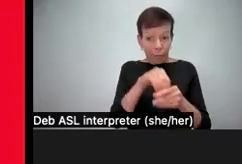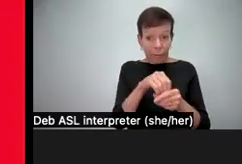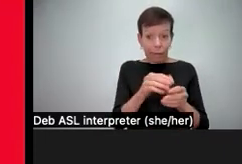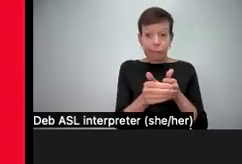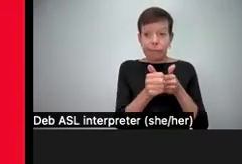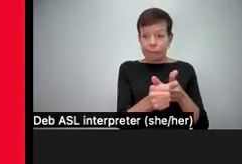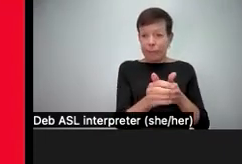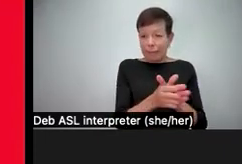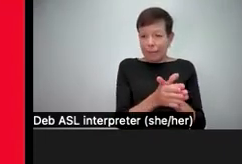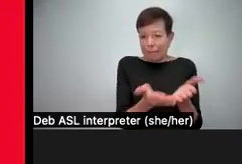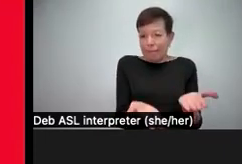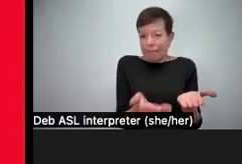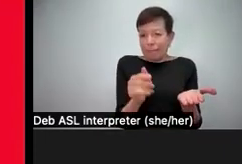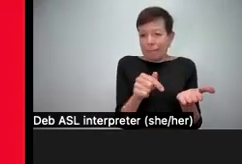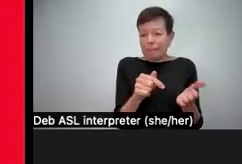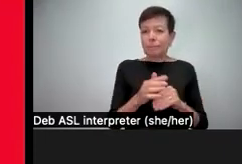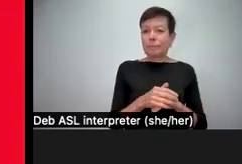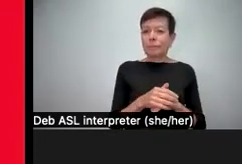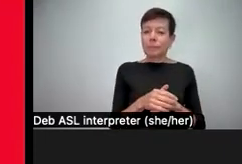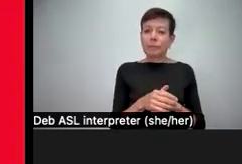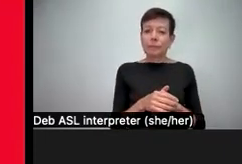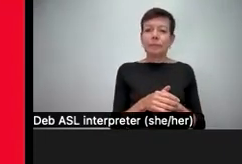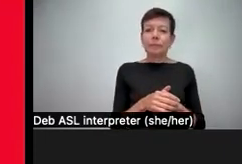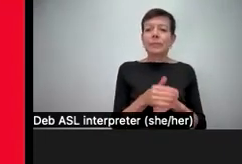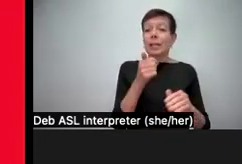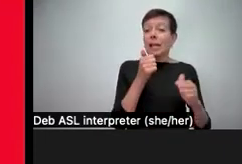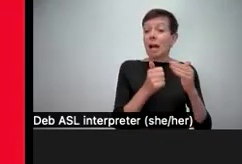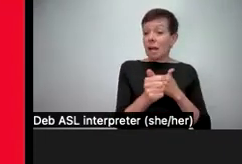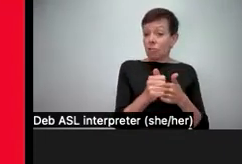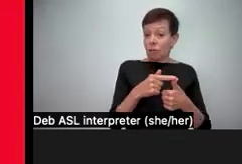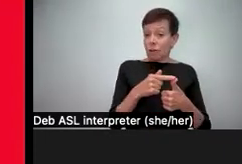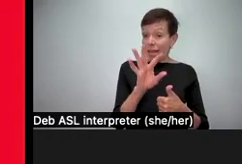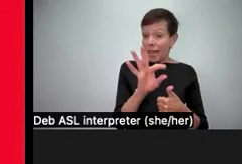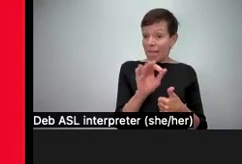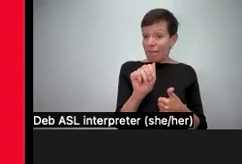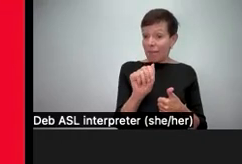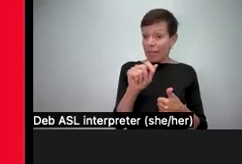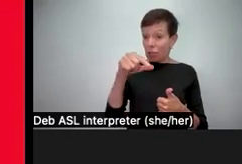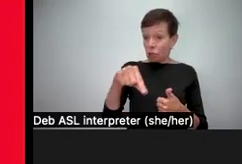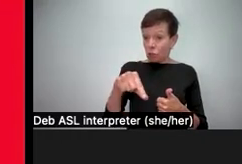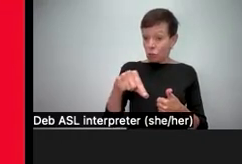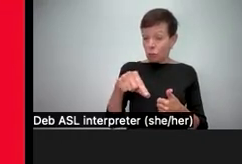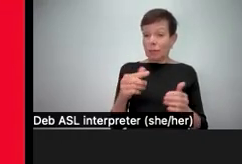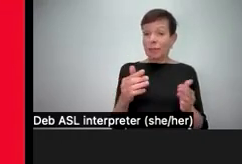online application. So you guys can see there under the FAQ, under the question What Should